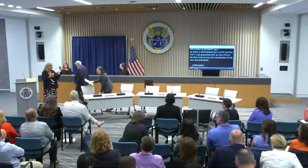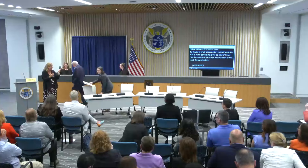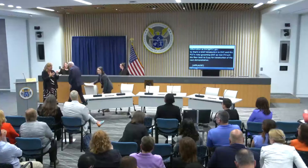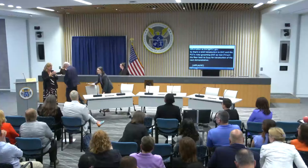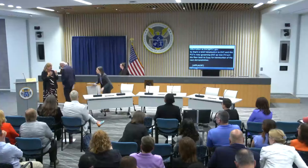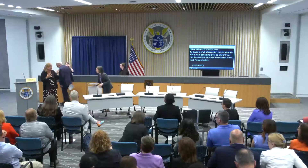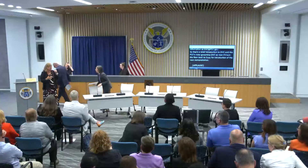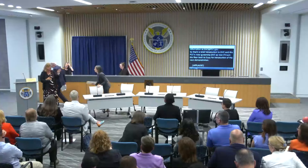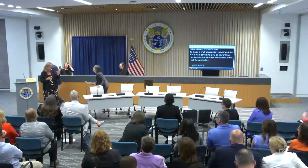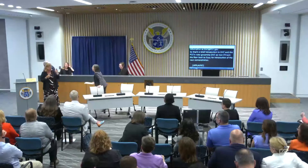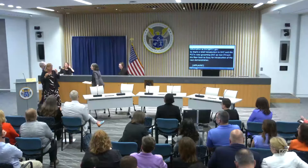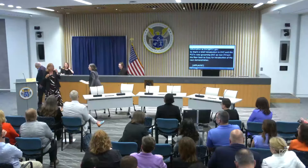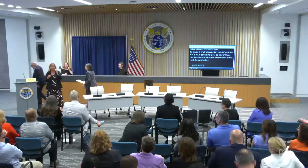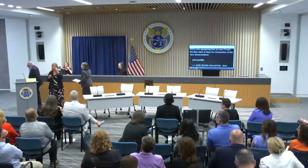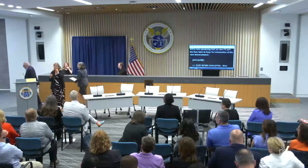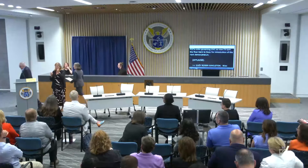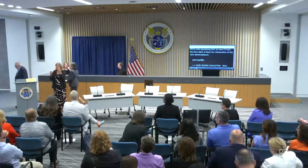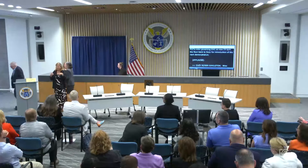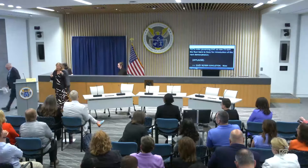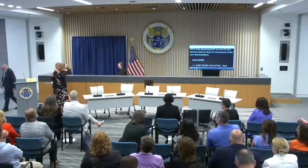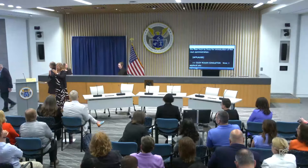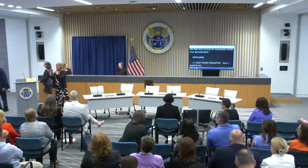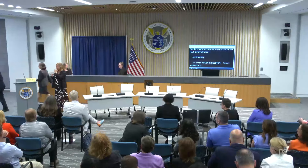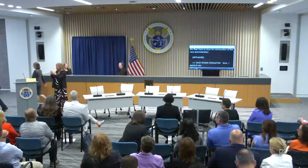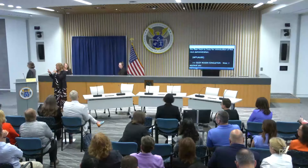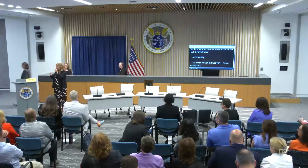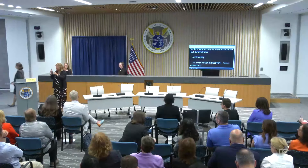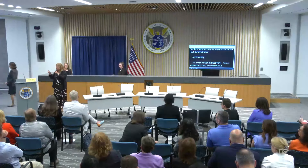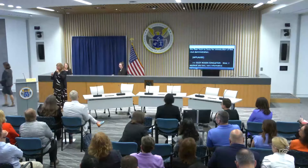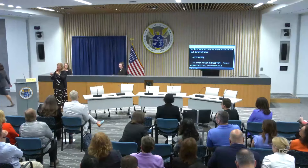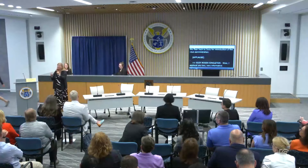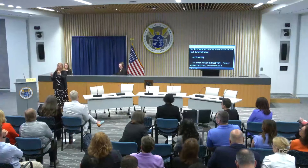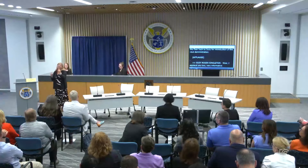NOW I'LL TURN THE FLOOR BACK TO SUZY FOR INTRODUCTION OF THE NEXT DEMONSTRATION.